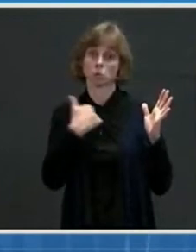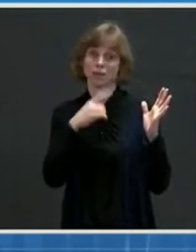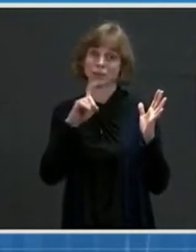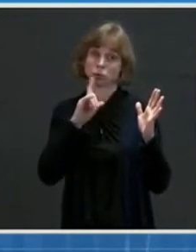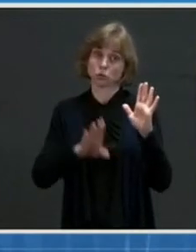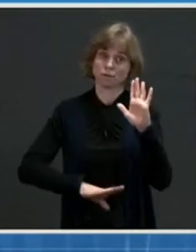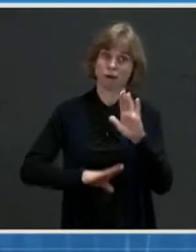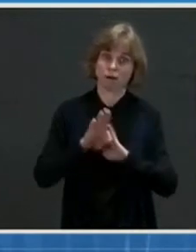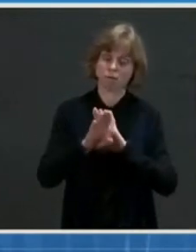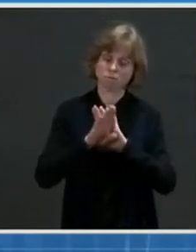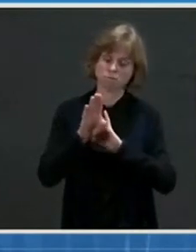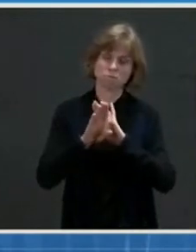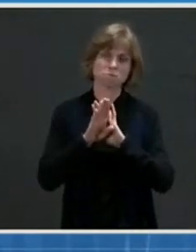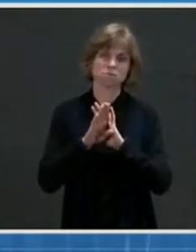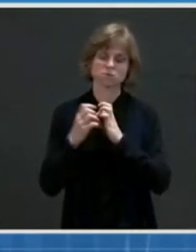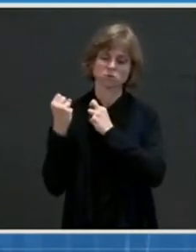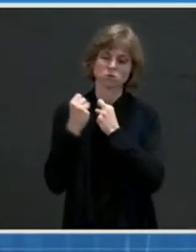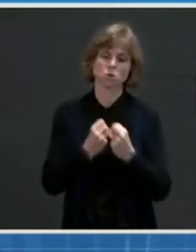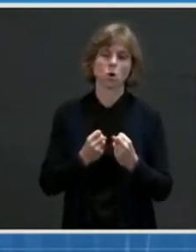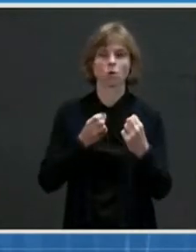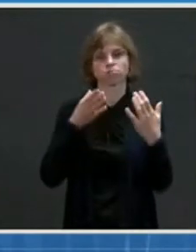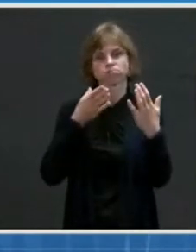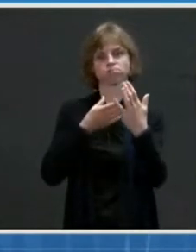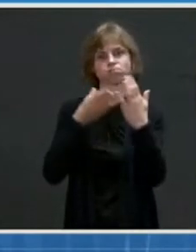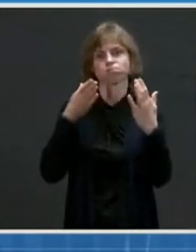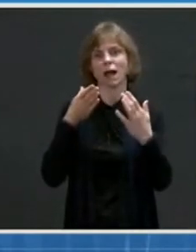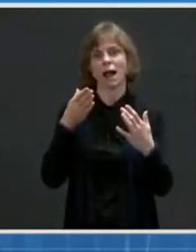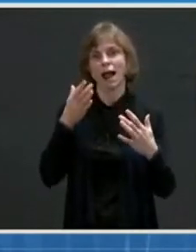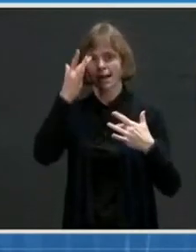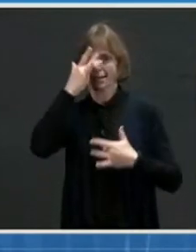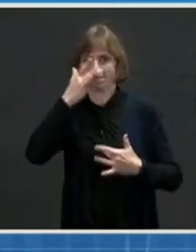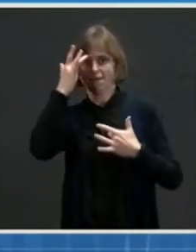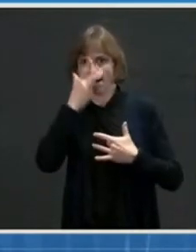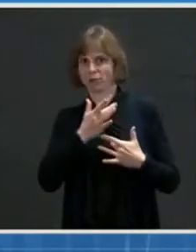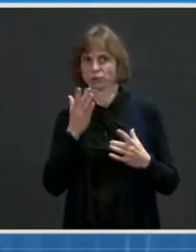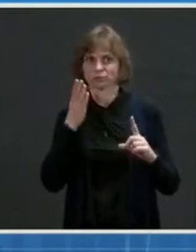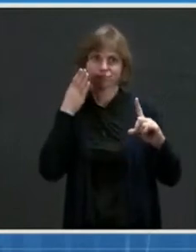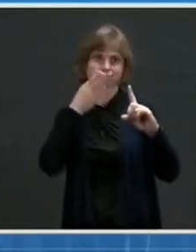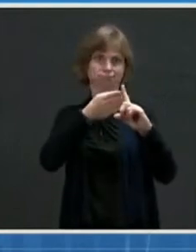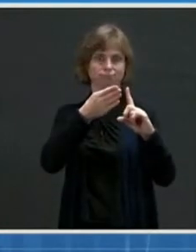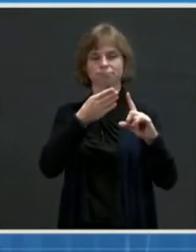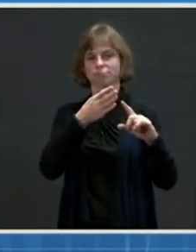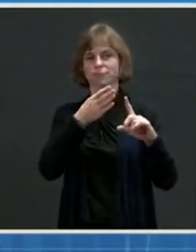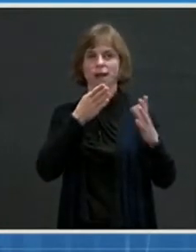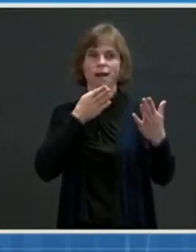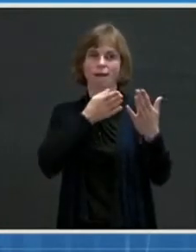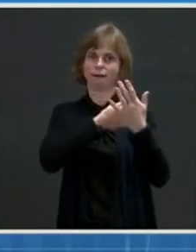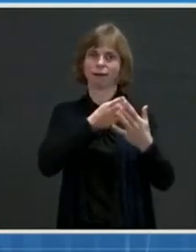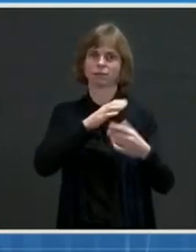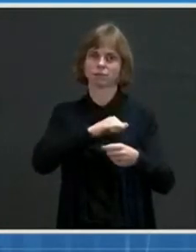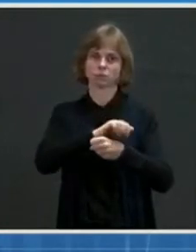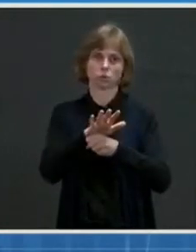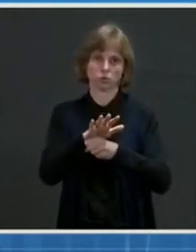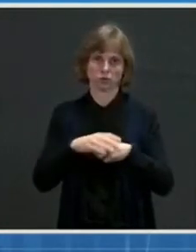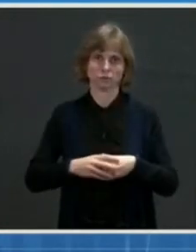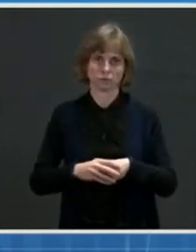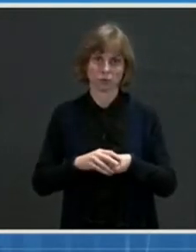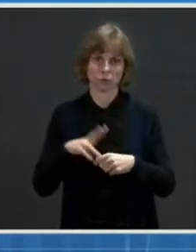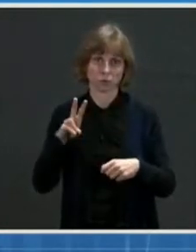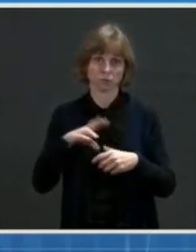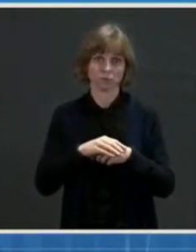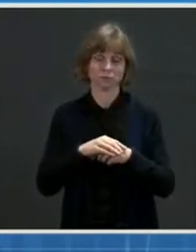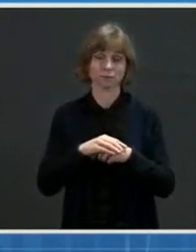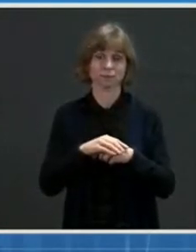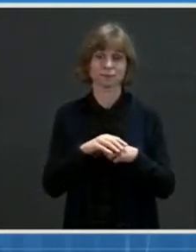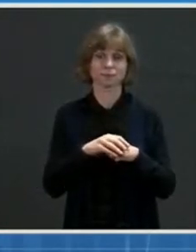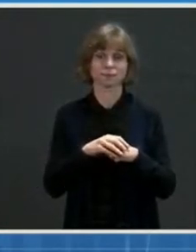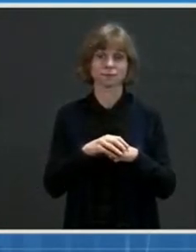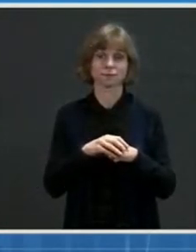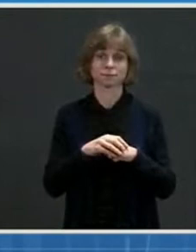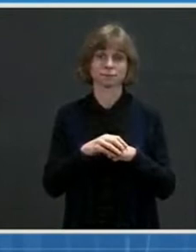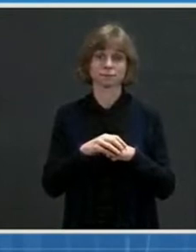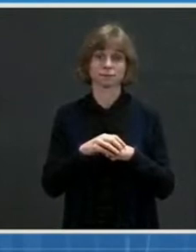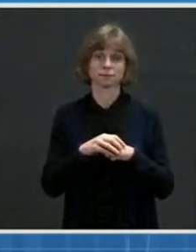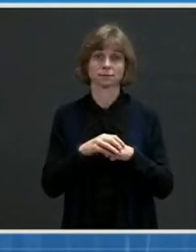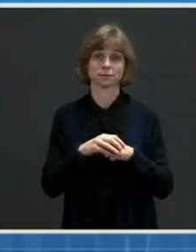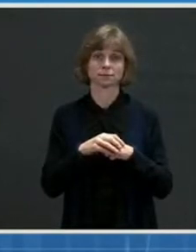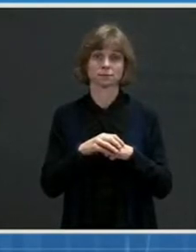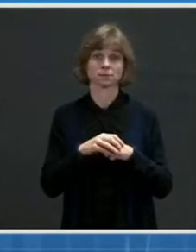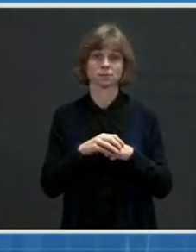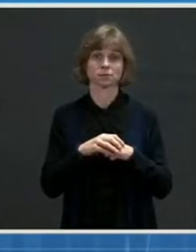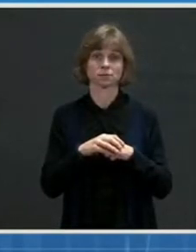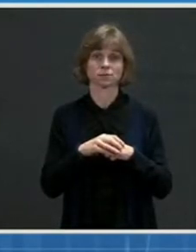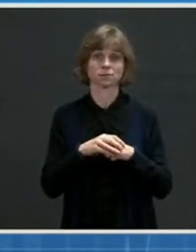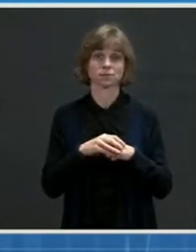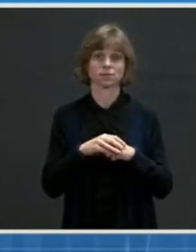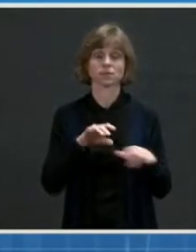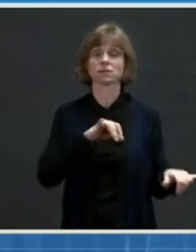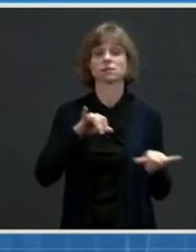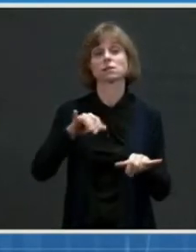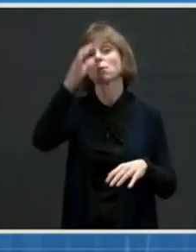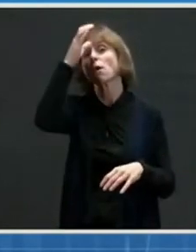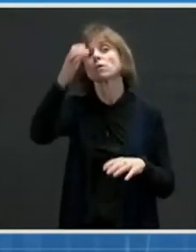CLEAR NEED IN THIS IS THE